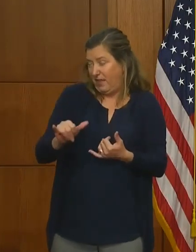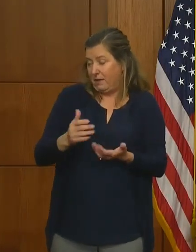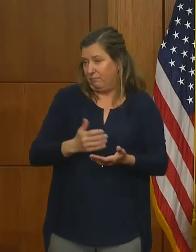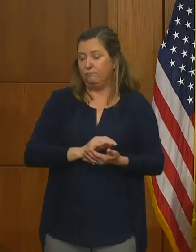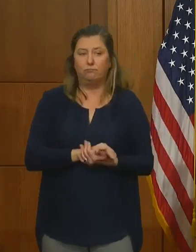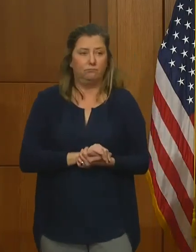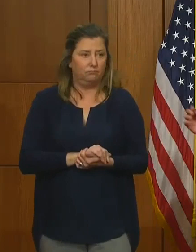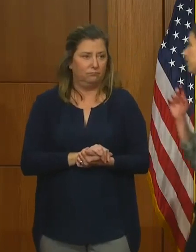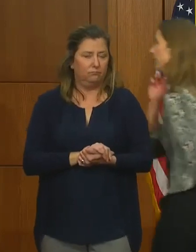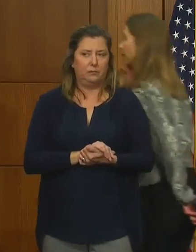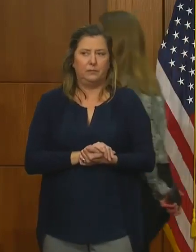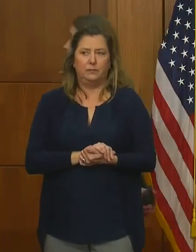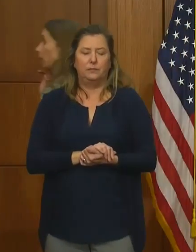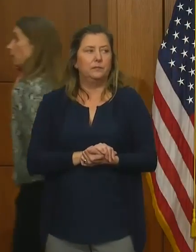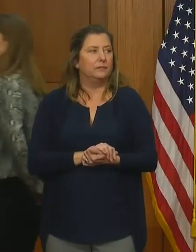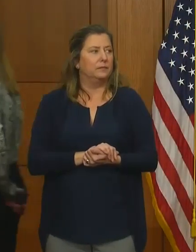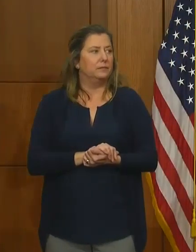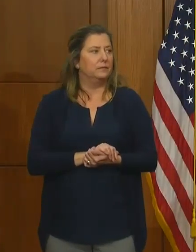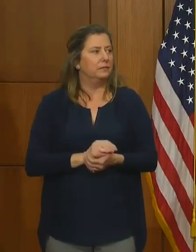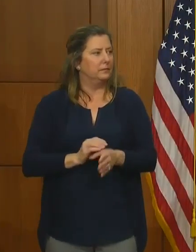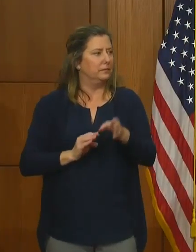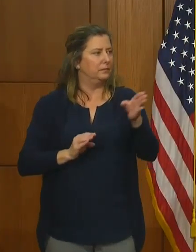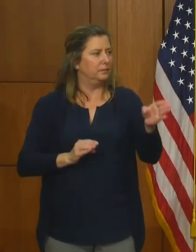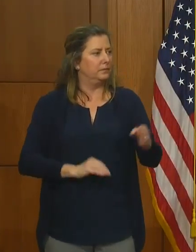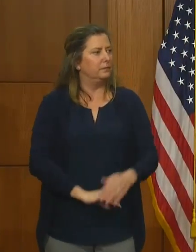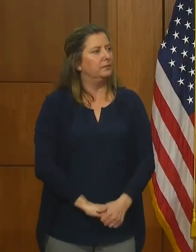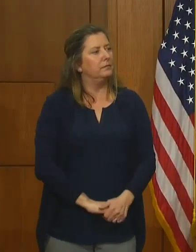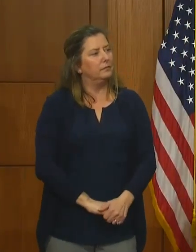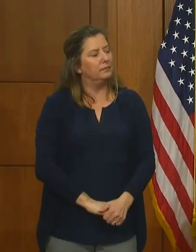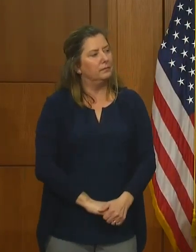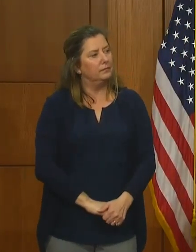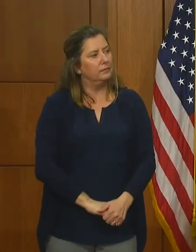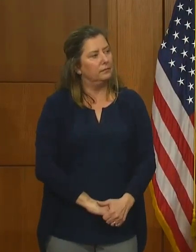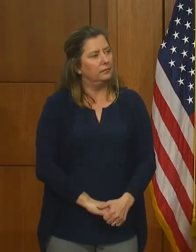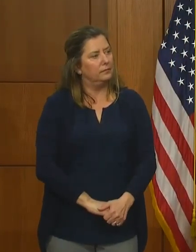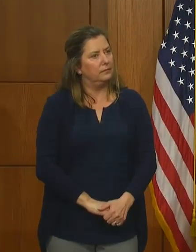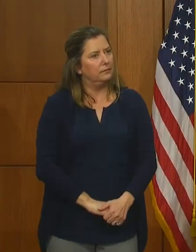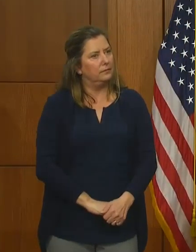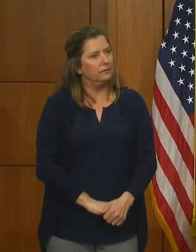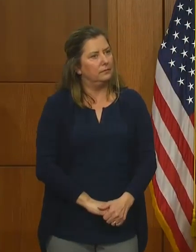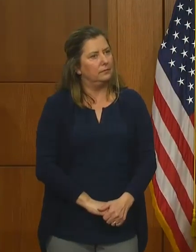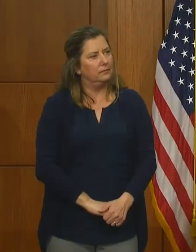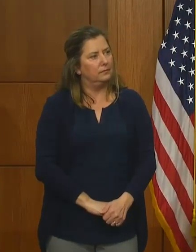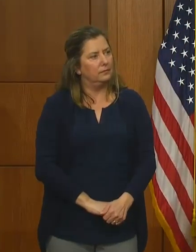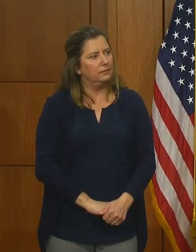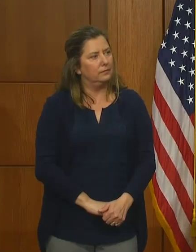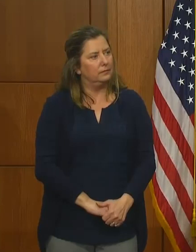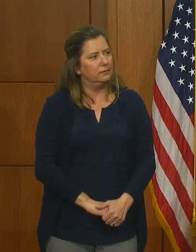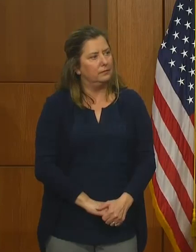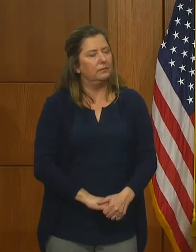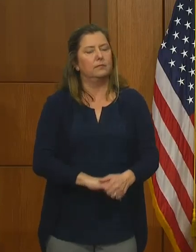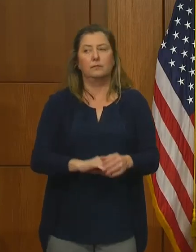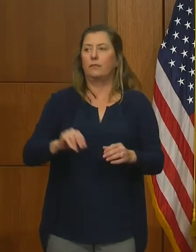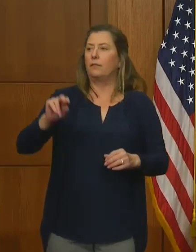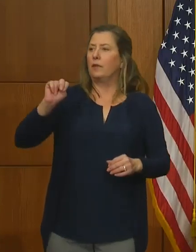THAT'S WHAT I THINK IT'S LIKELY